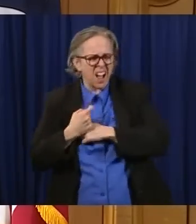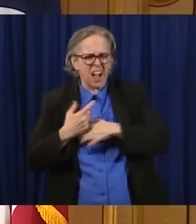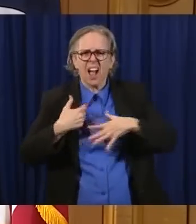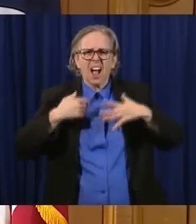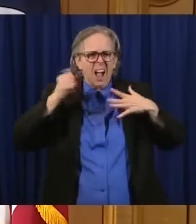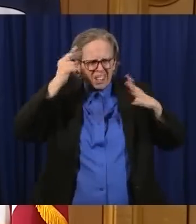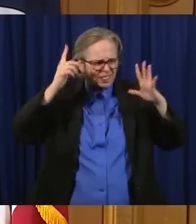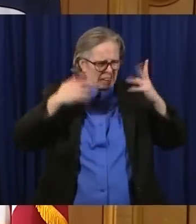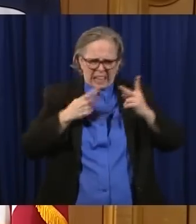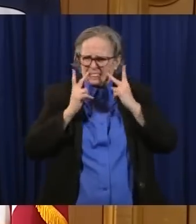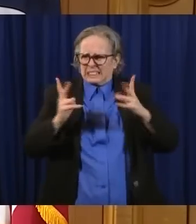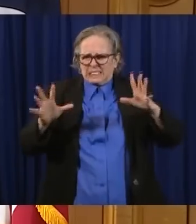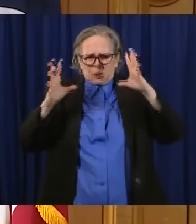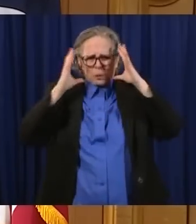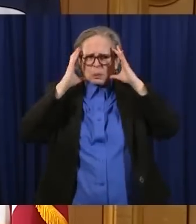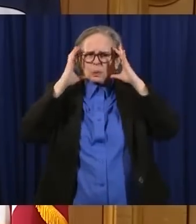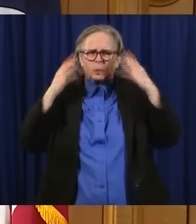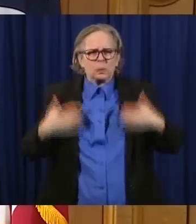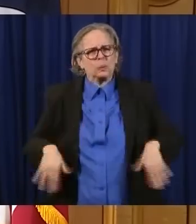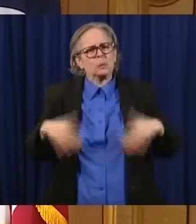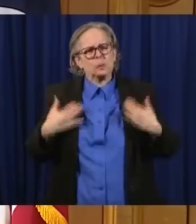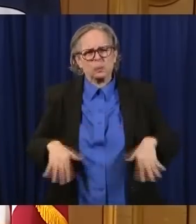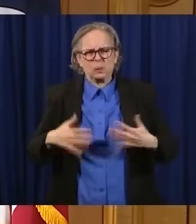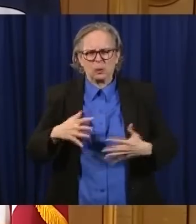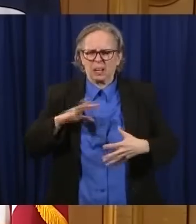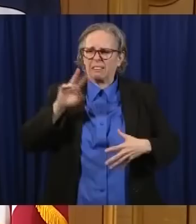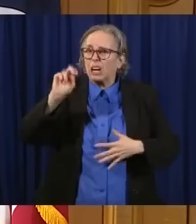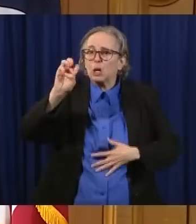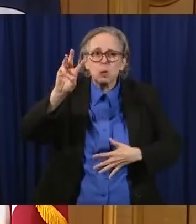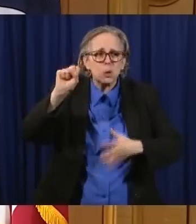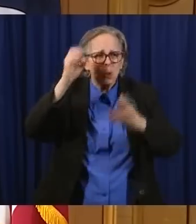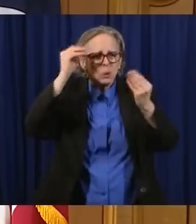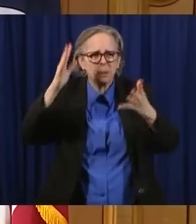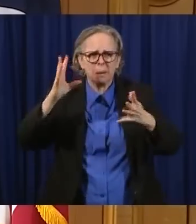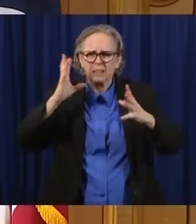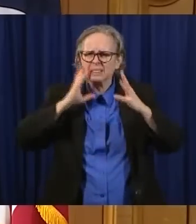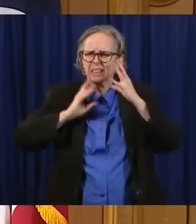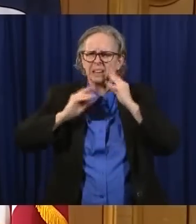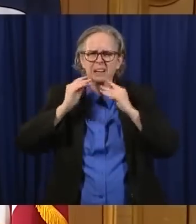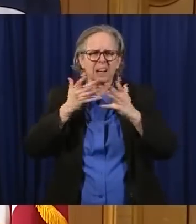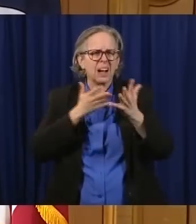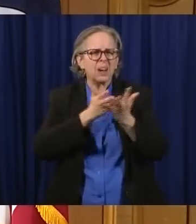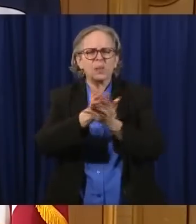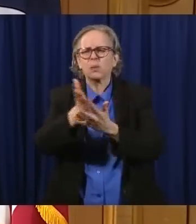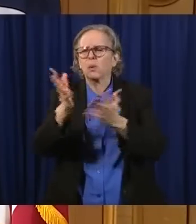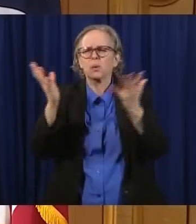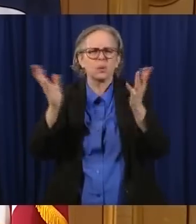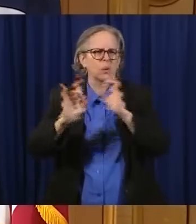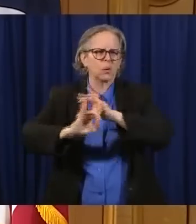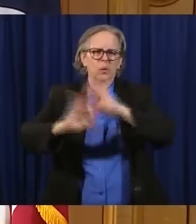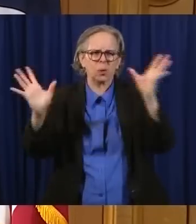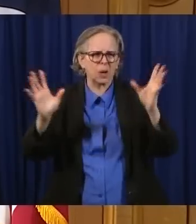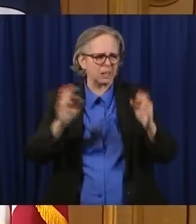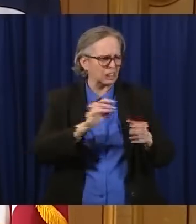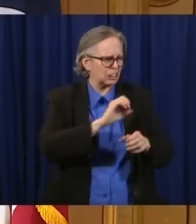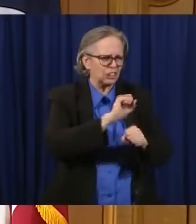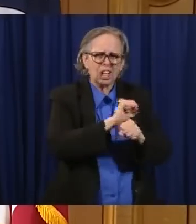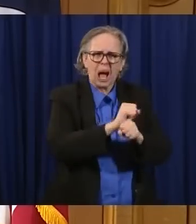I FULLY UNDERSTAND WHAT PEOPLE I'M GETTING CALLS AND TEXTS AND I GET IT. I'M SEEING IT, SEEING THE NEWS